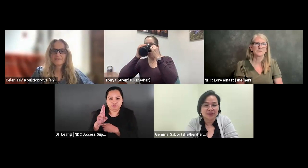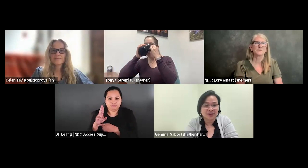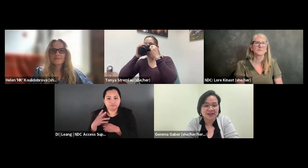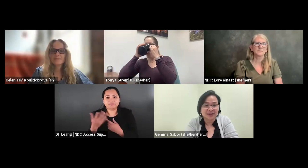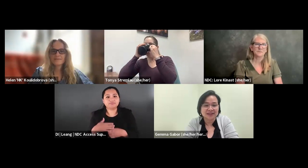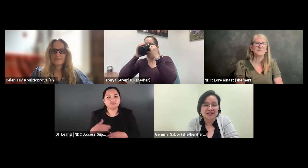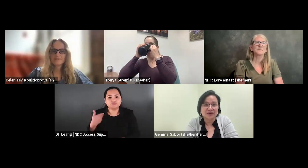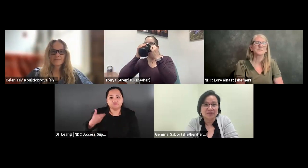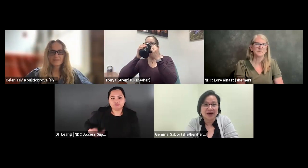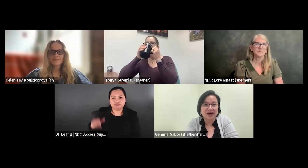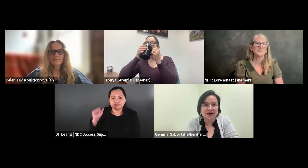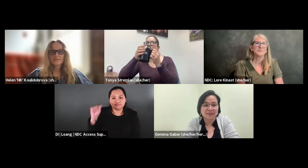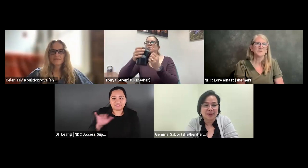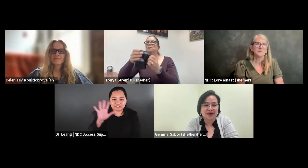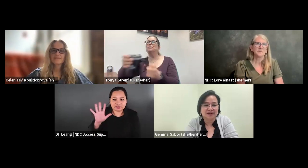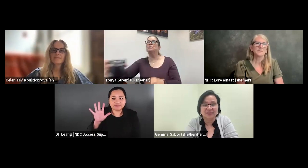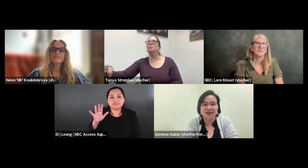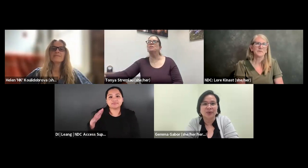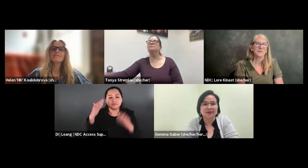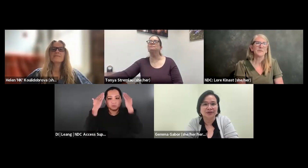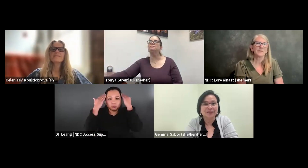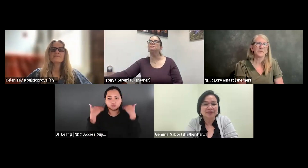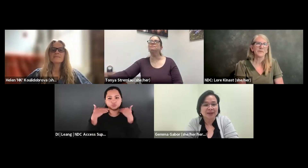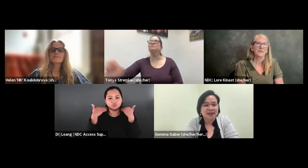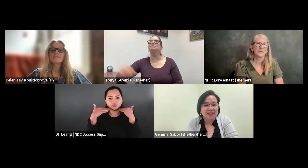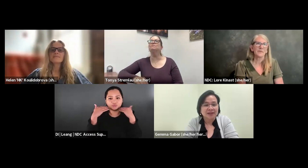And I'm wearing glasses with a black top and gray sweater.